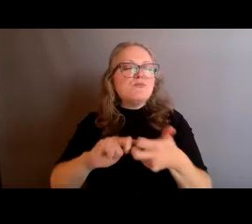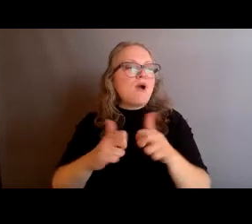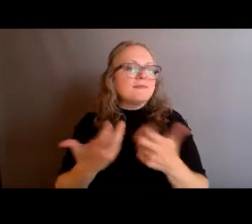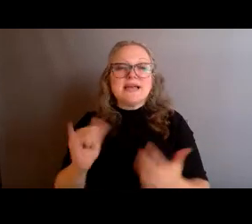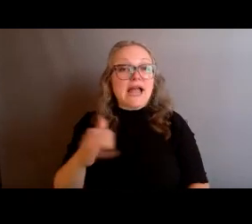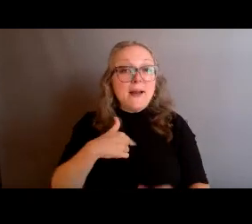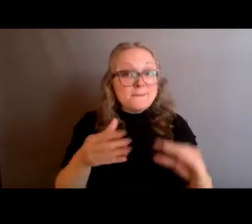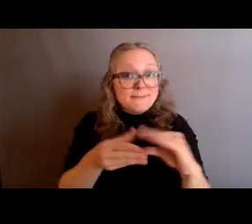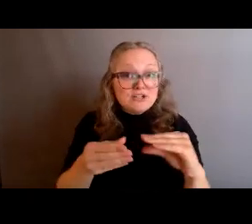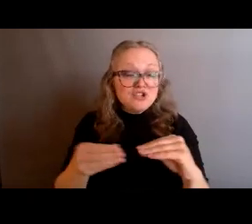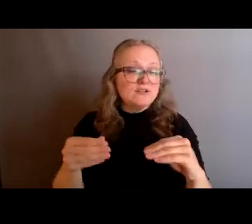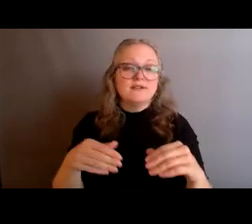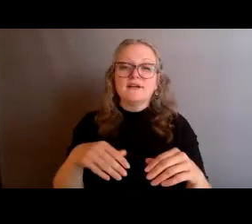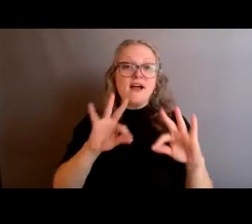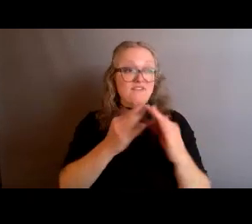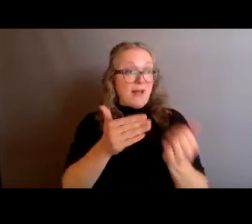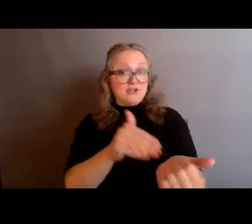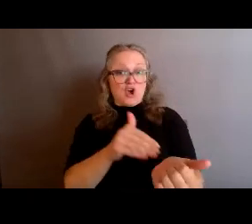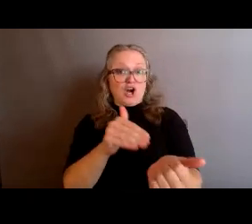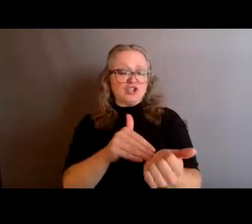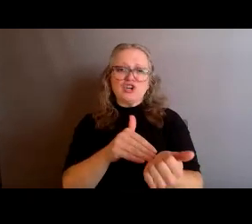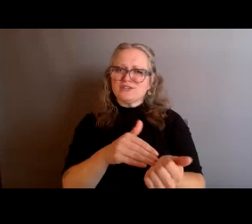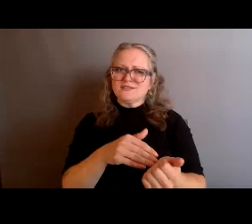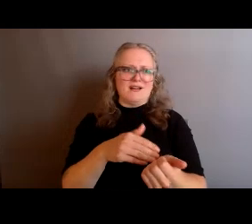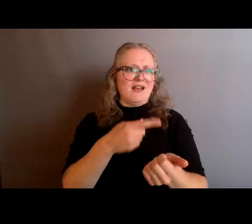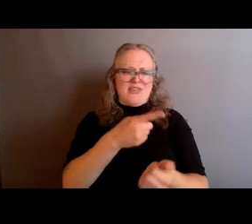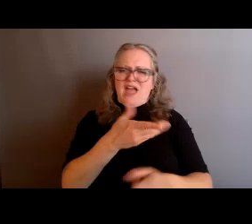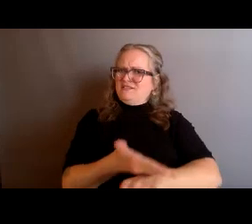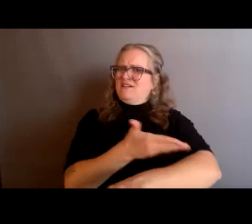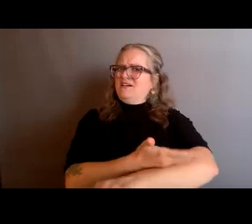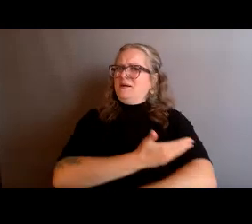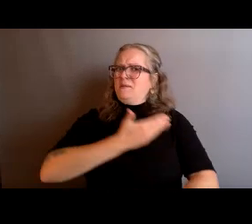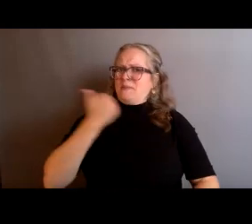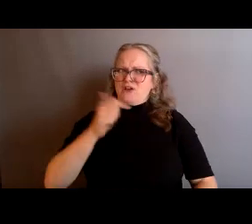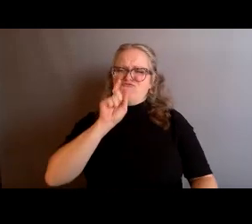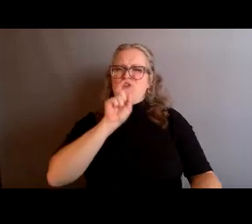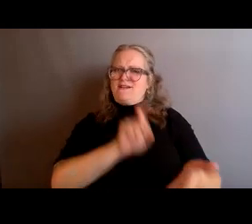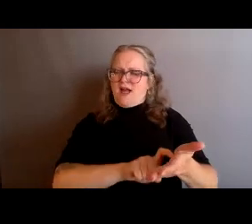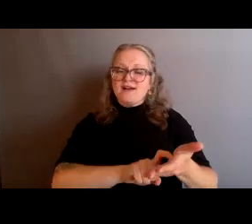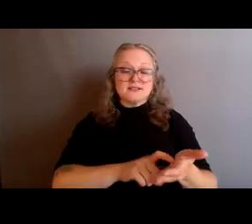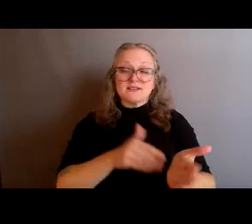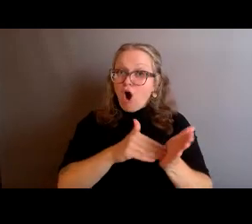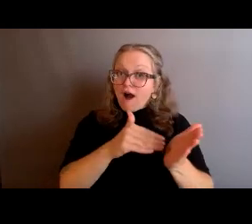general practitioners have gotten so much better at cause a lot of times in a clinic where I work,